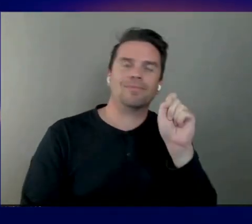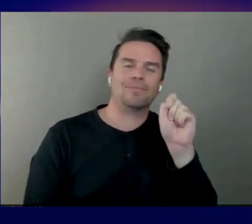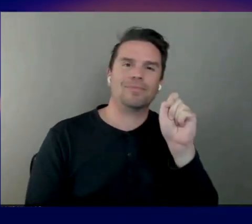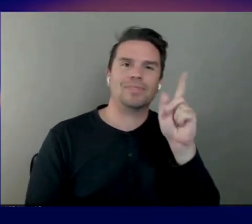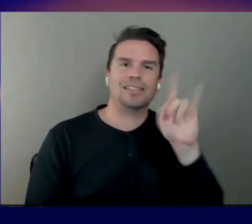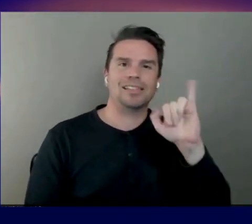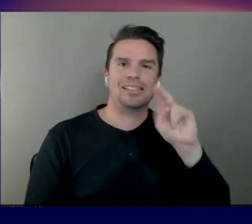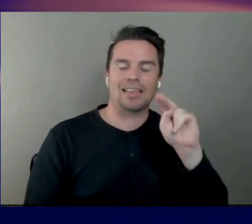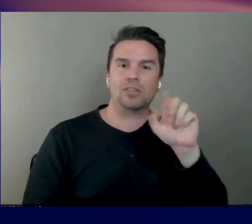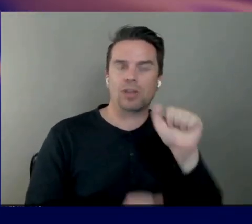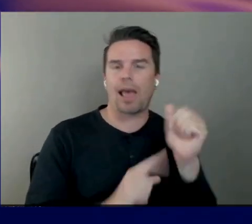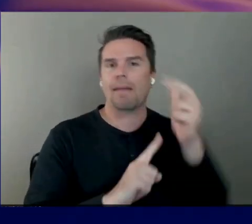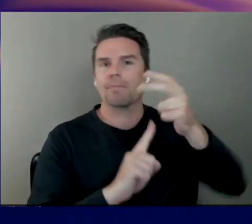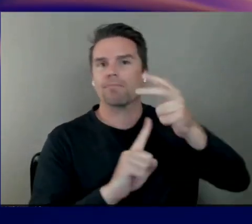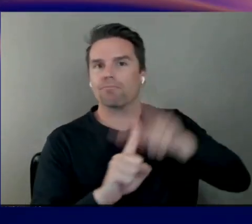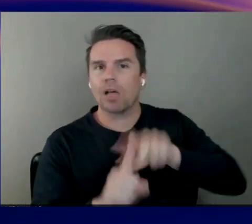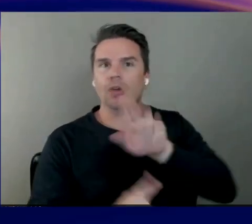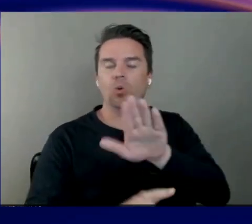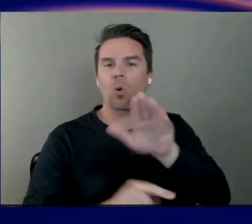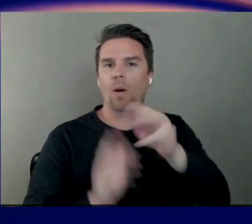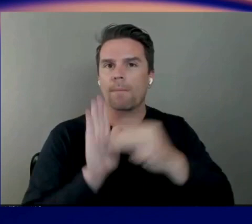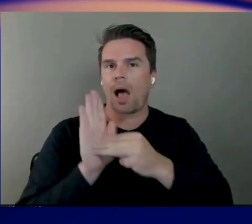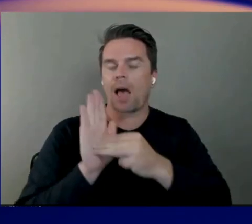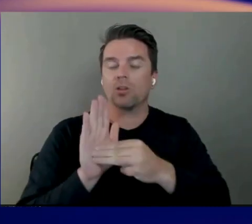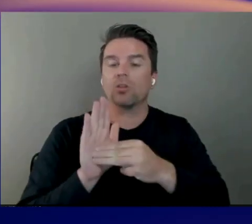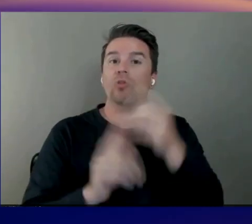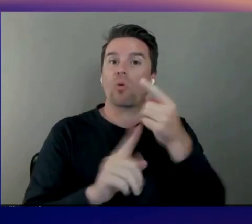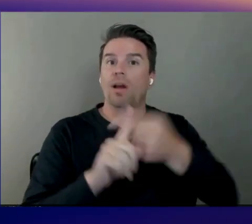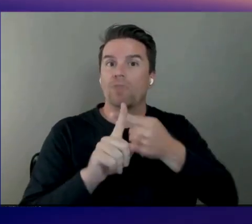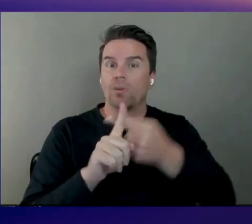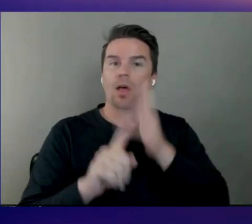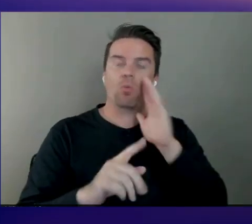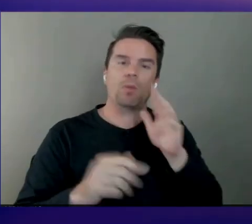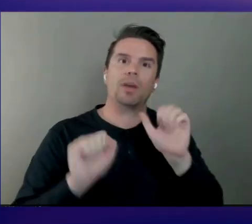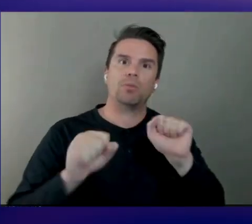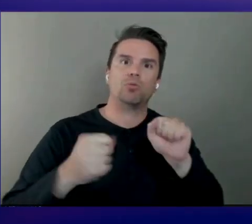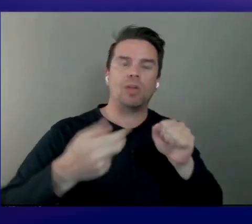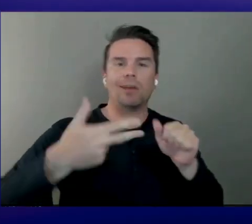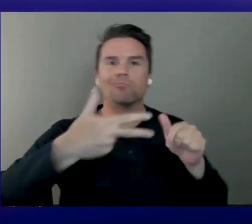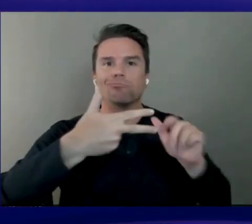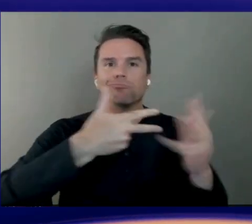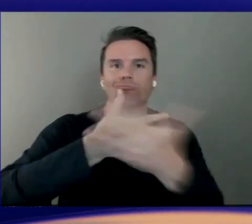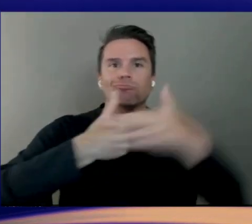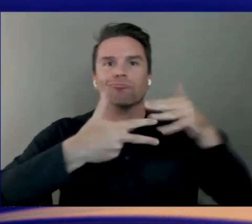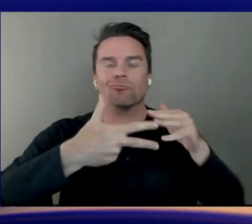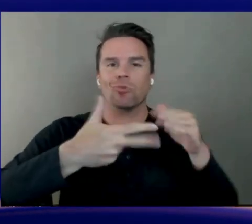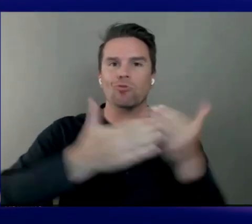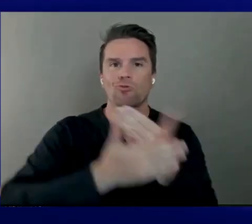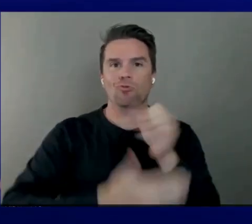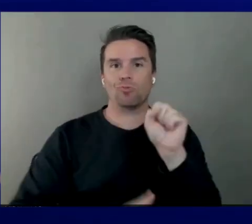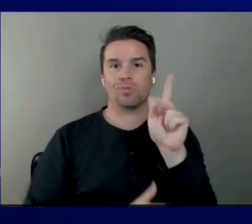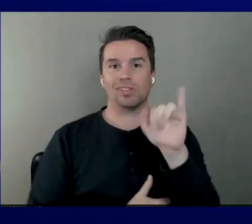And then when you watch your evaluation you have the new reward. They change every month and once a month passes you can't win them again.